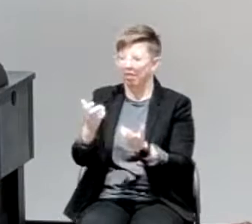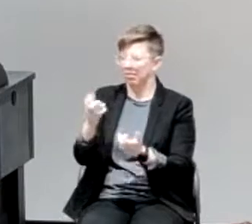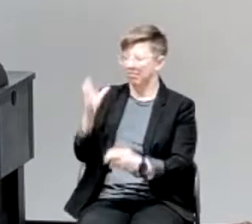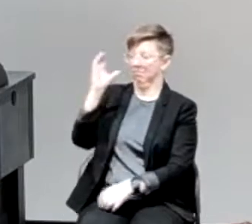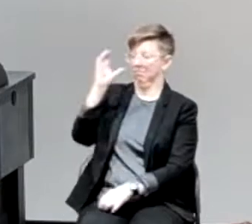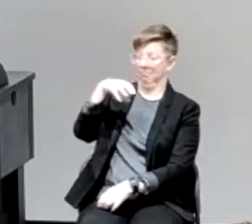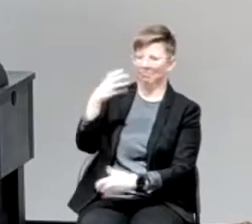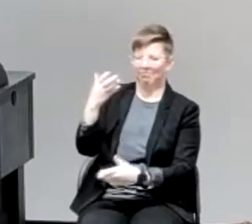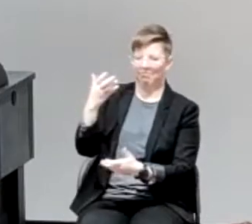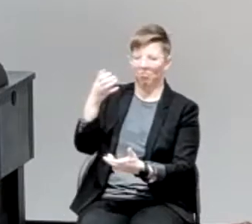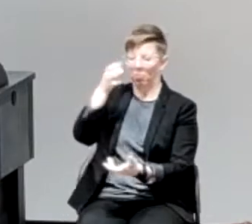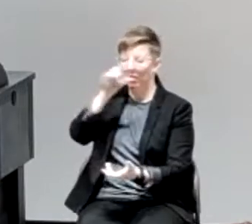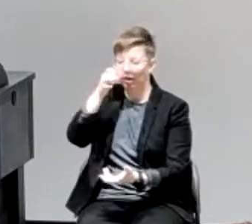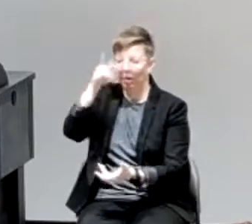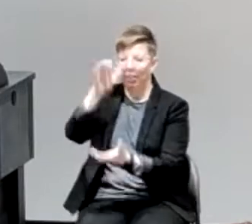Because even that suggests something that